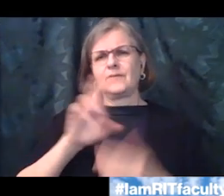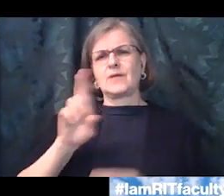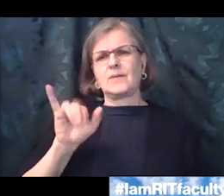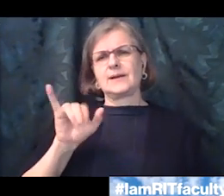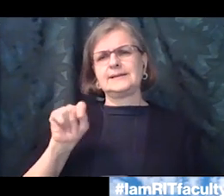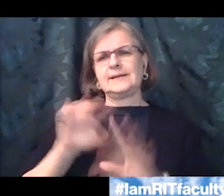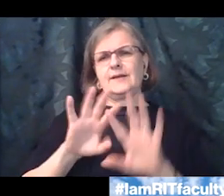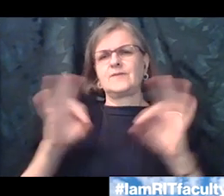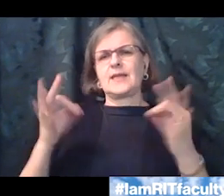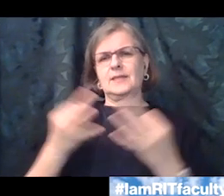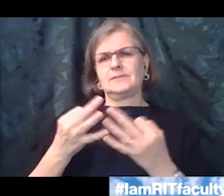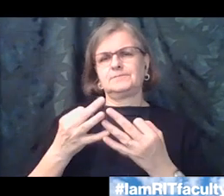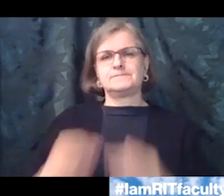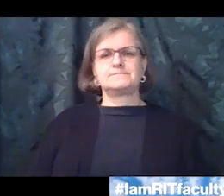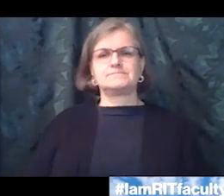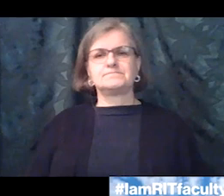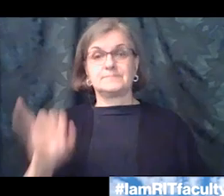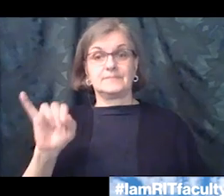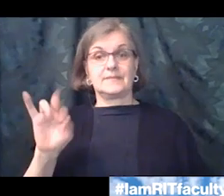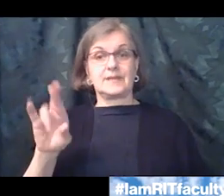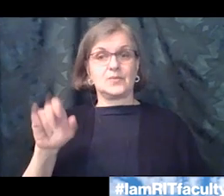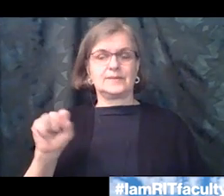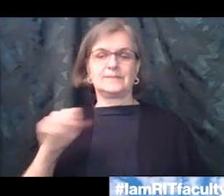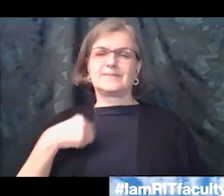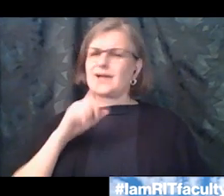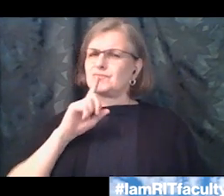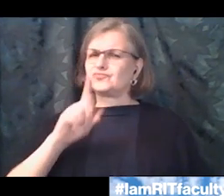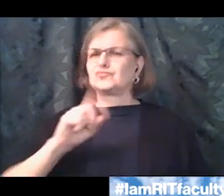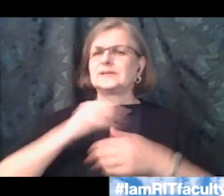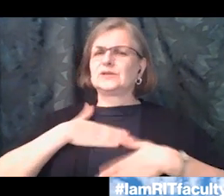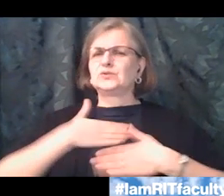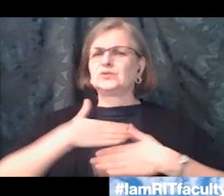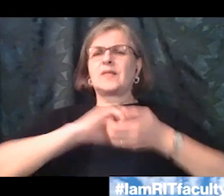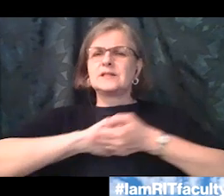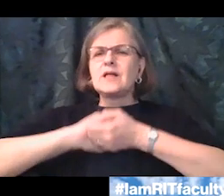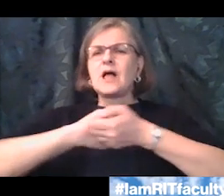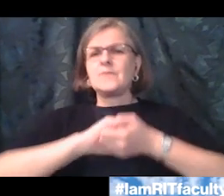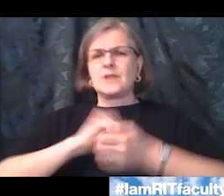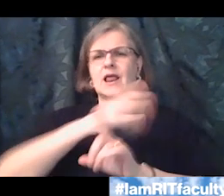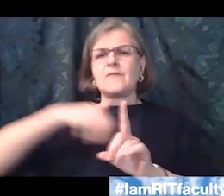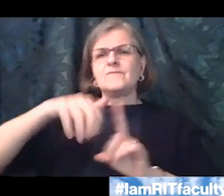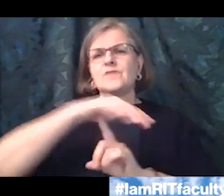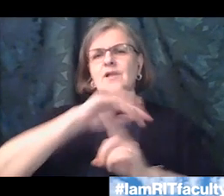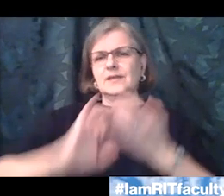So first, I truly enjoy the collaborative environment that RIT fosters among the faculty.